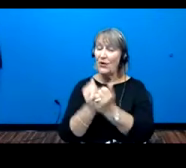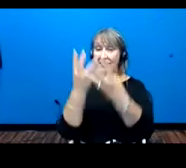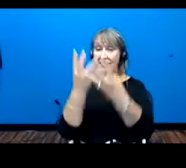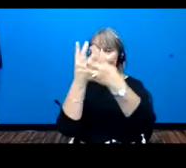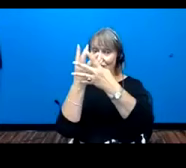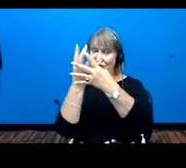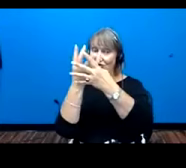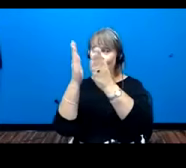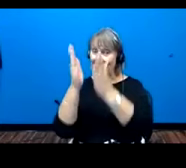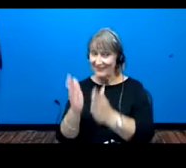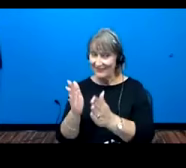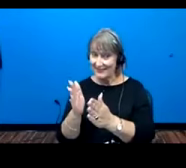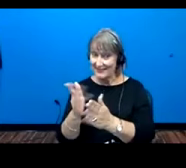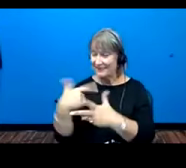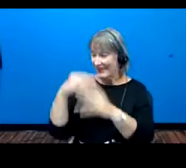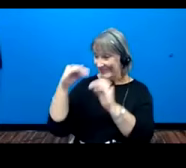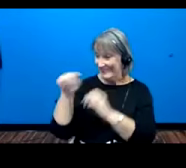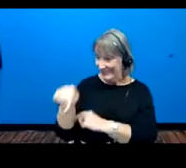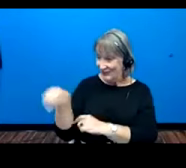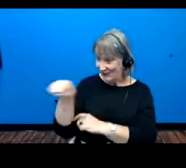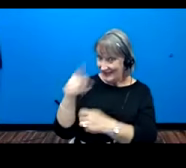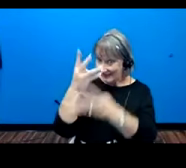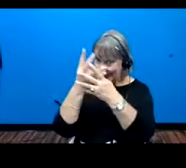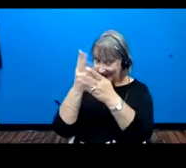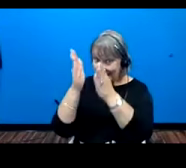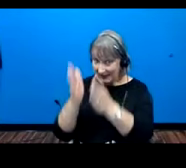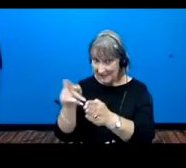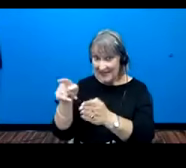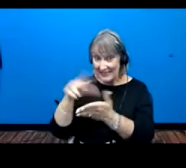really teaching specialized and in-demand skill